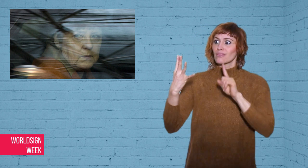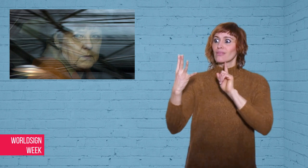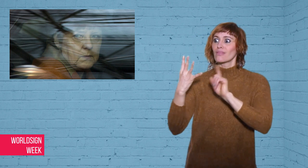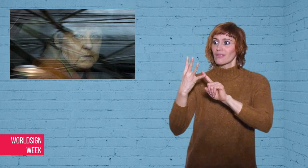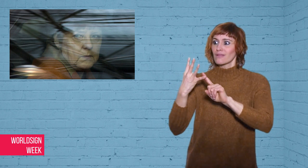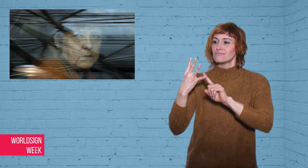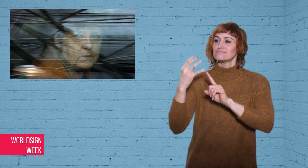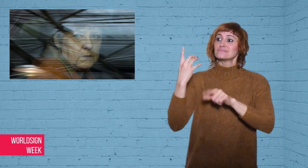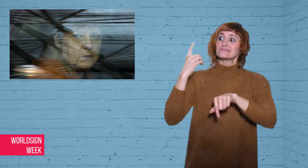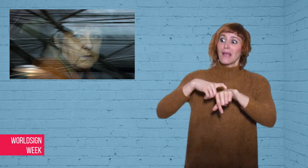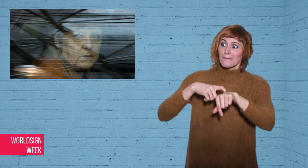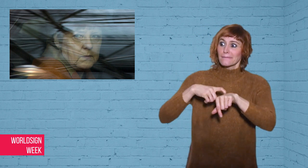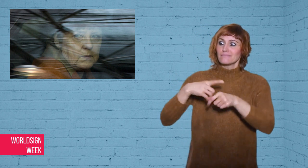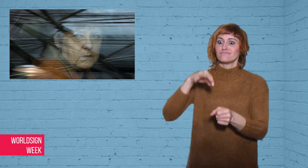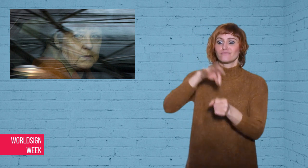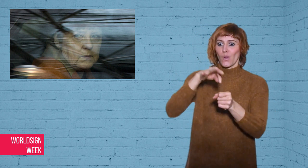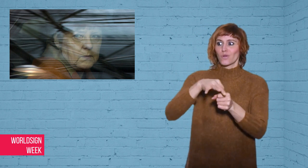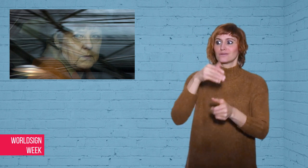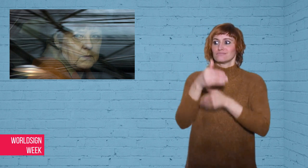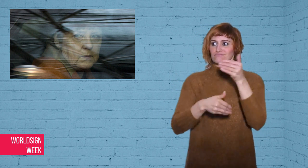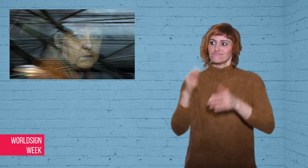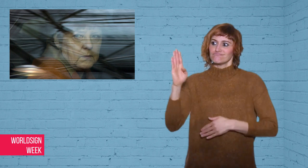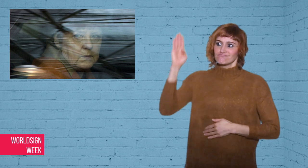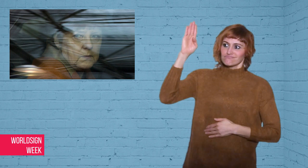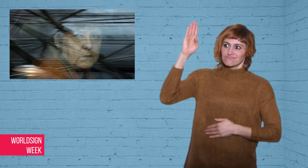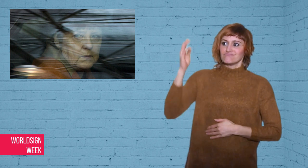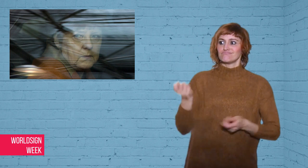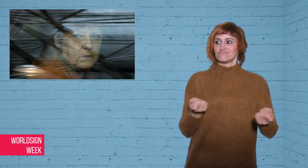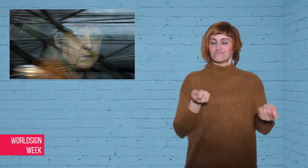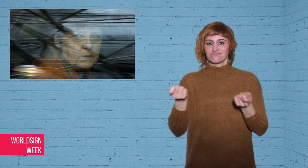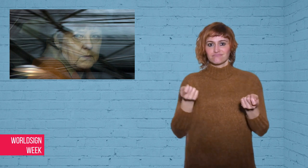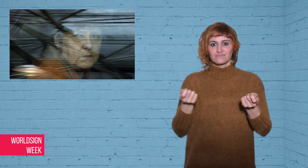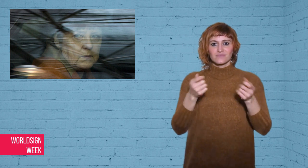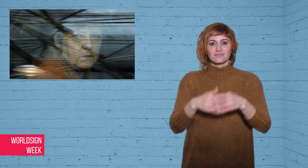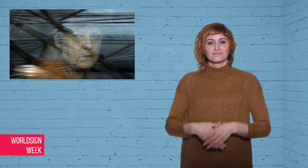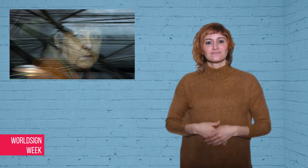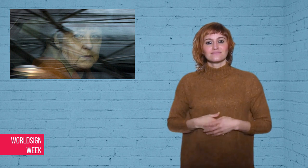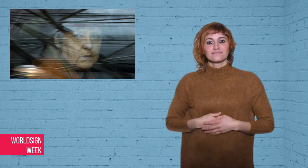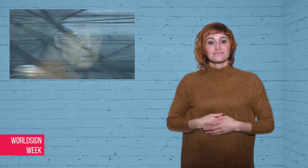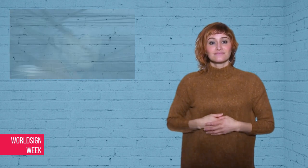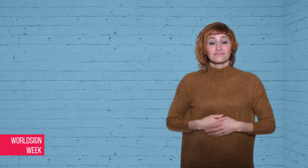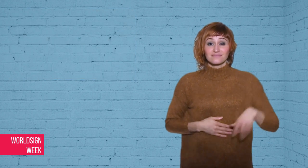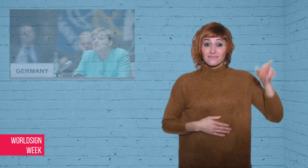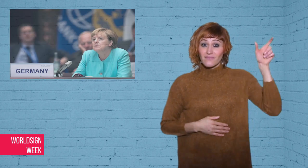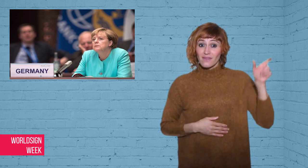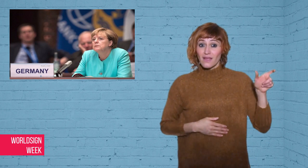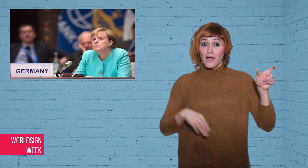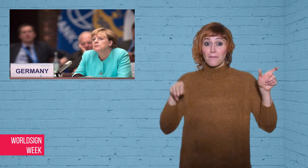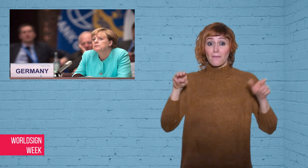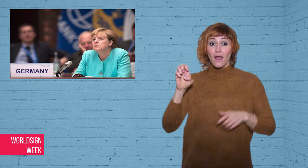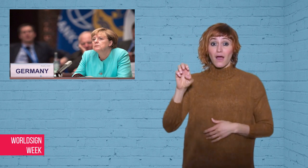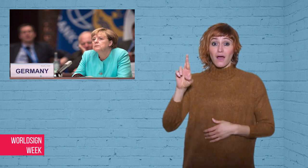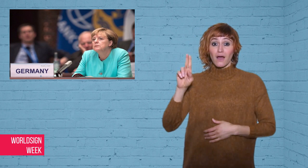announced she would seek a fourth term in office.